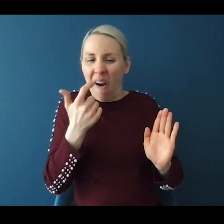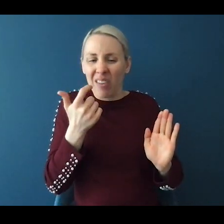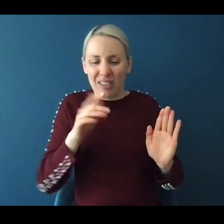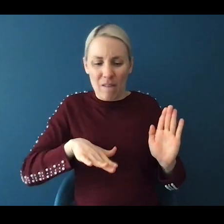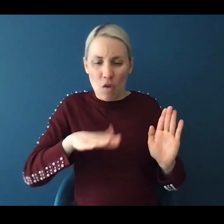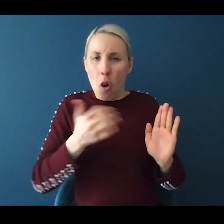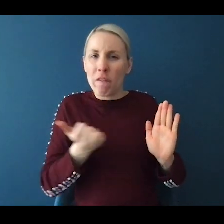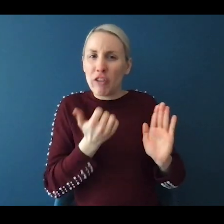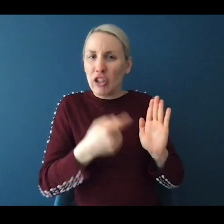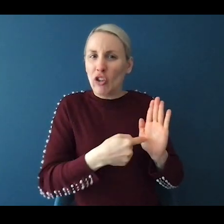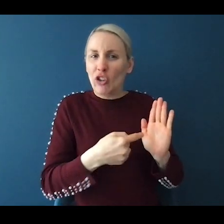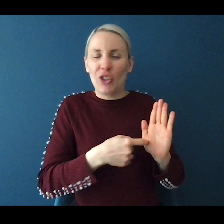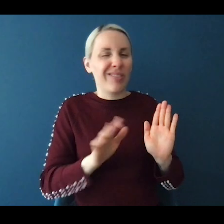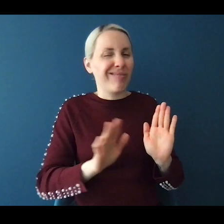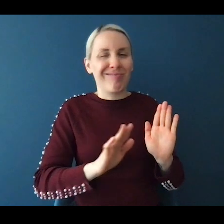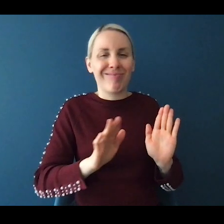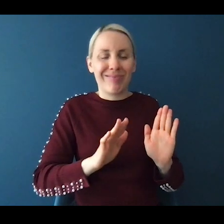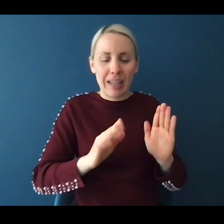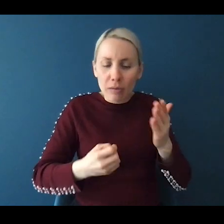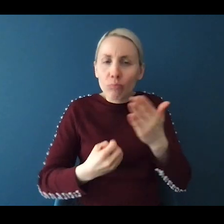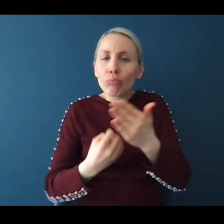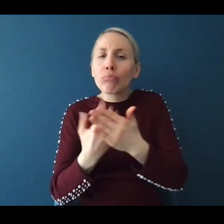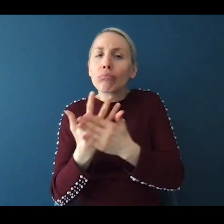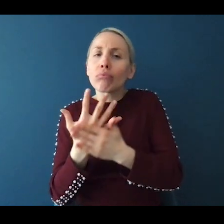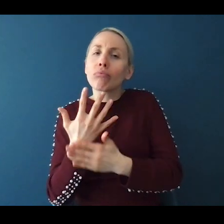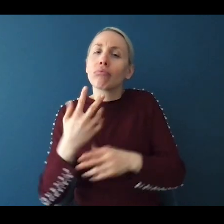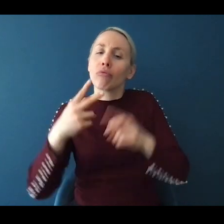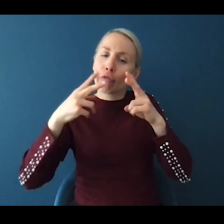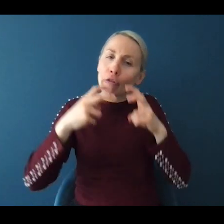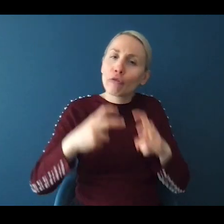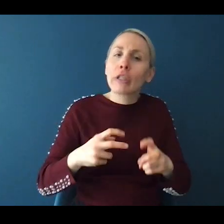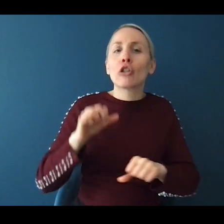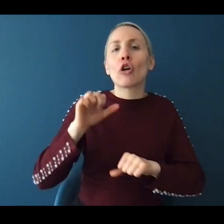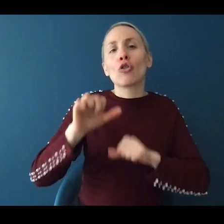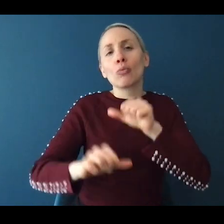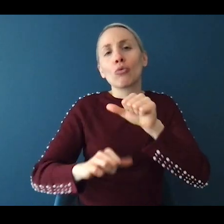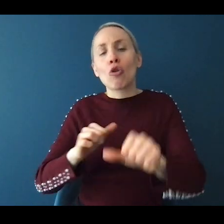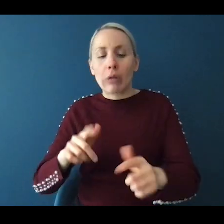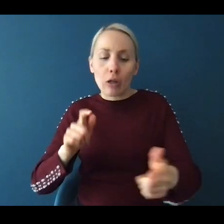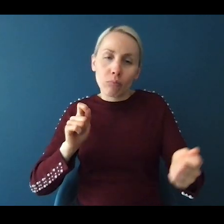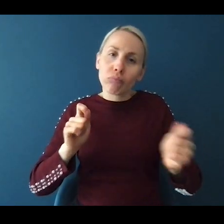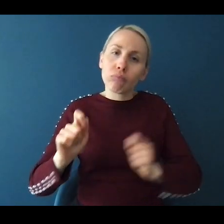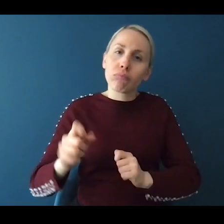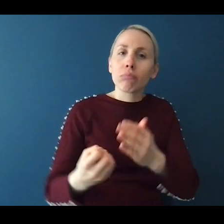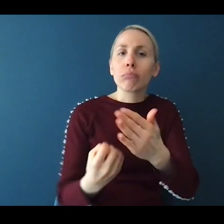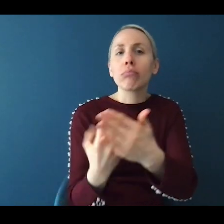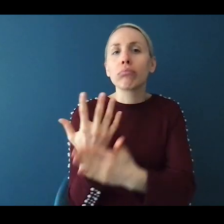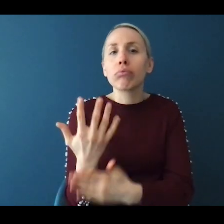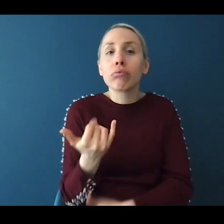but it's part of a research process and maybe you've already done some photographs but it's